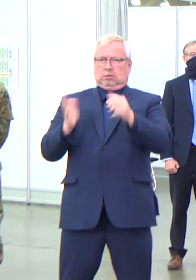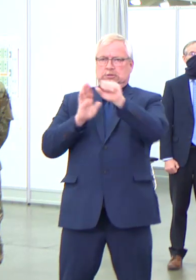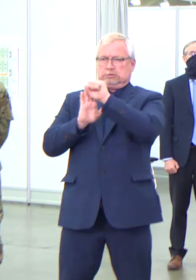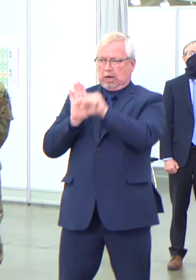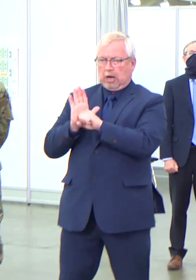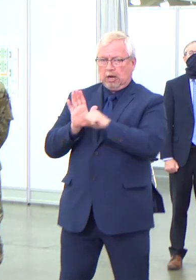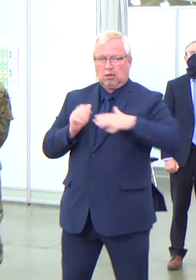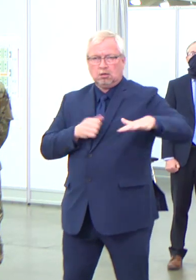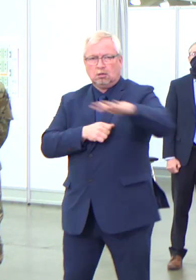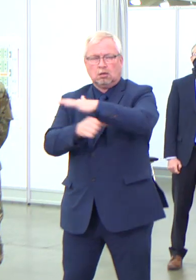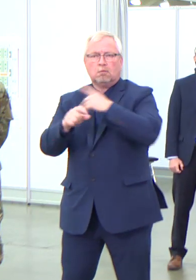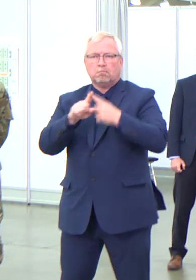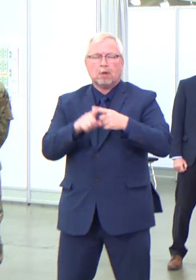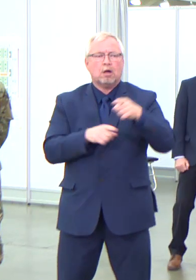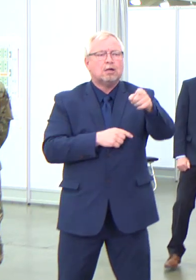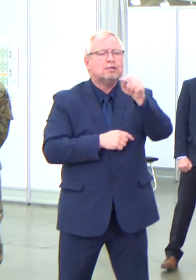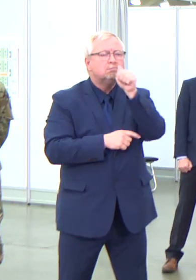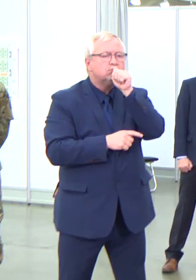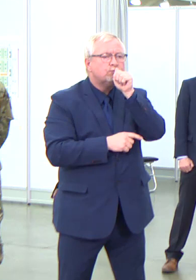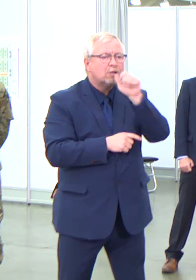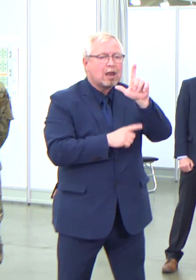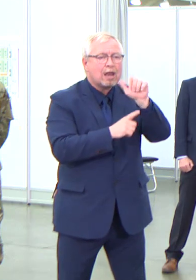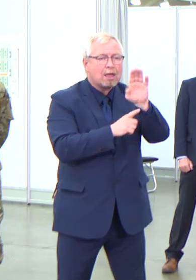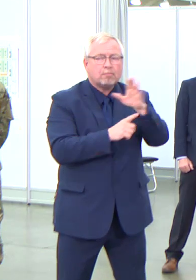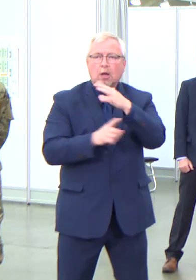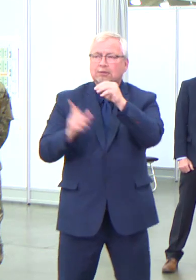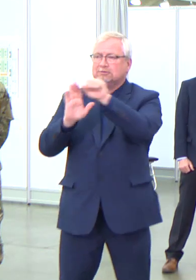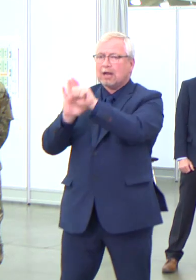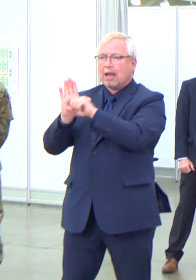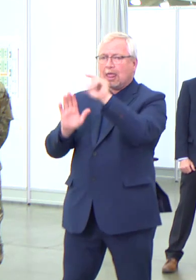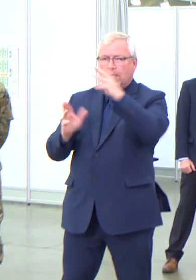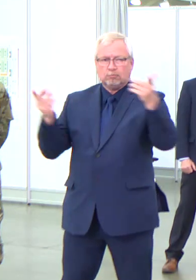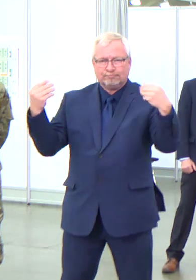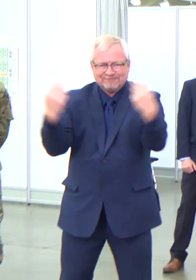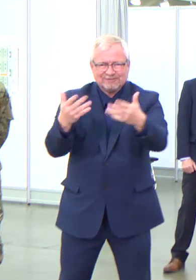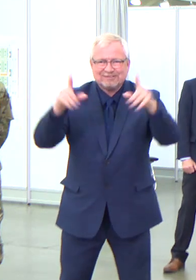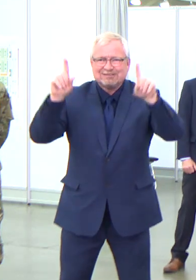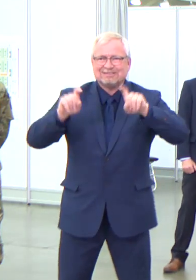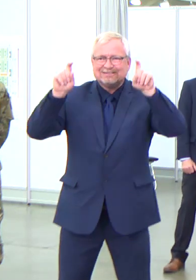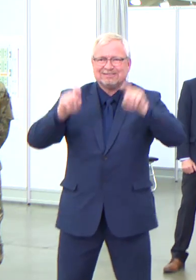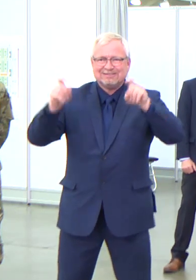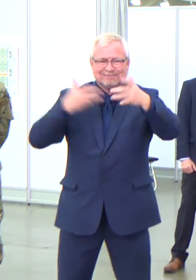currently tracking or providing this data. Beginning this week